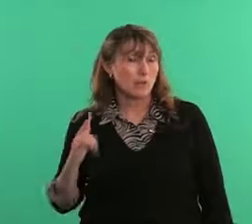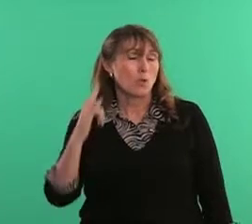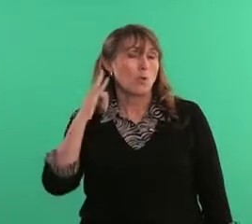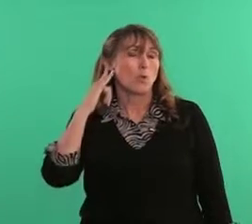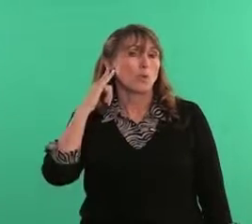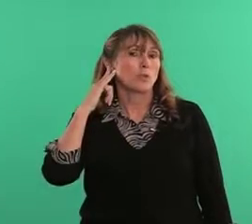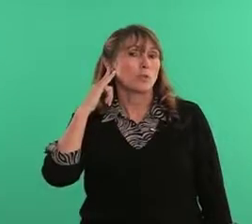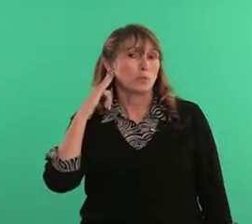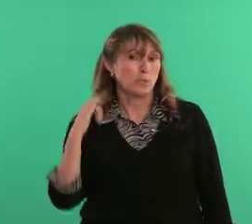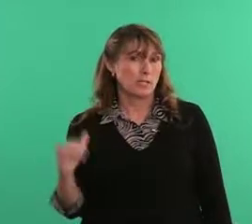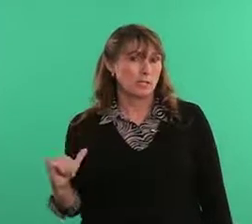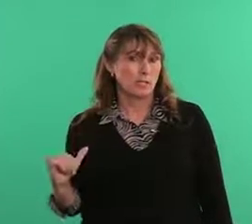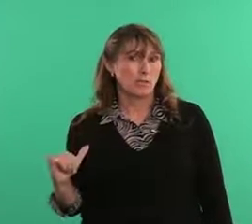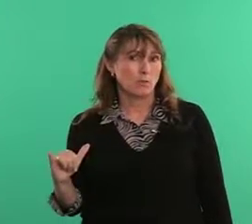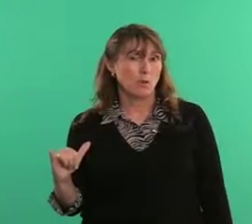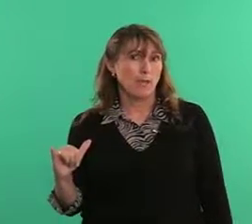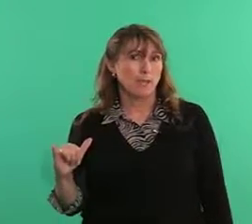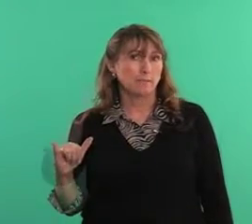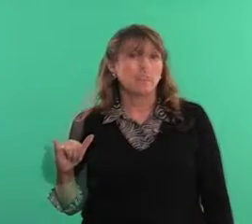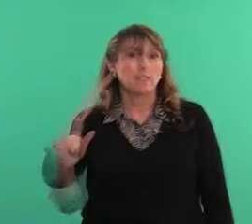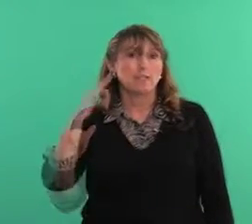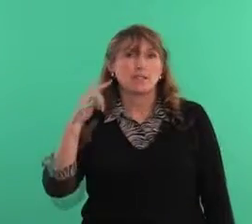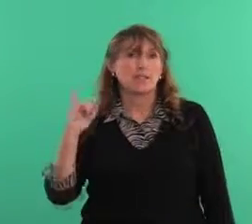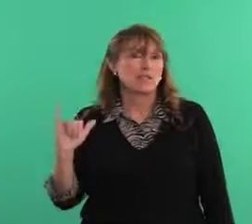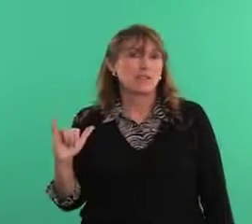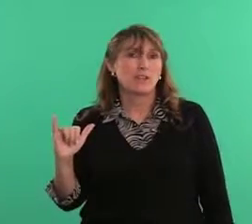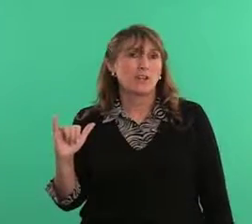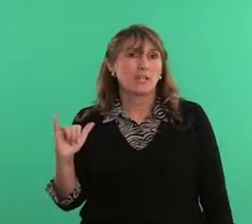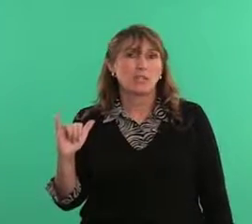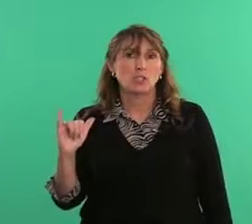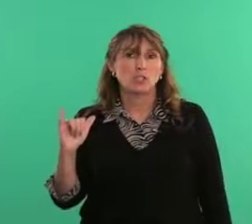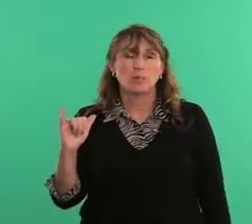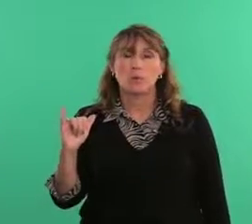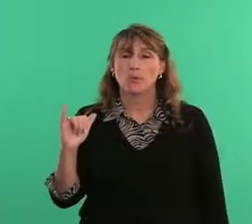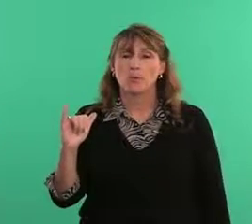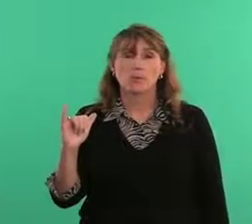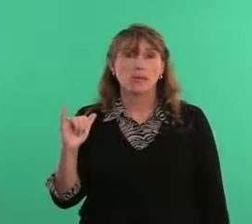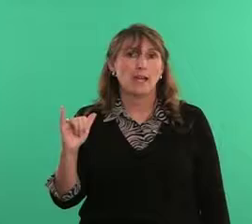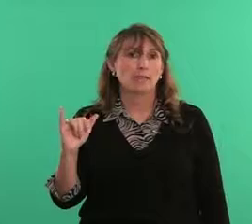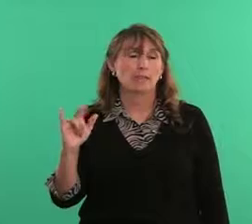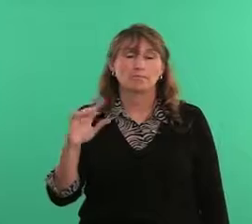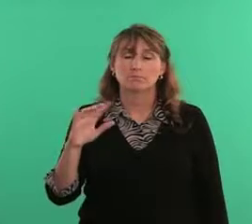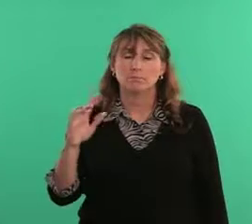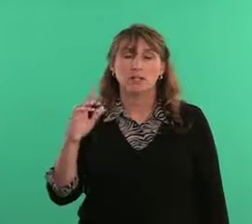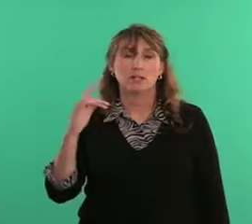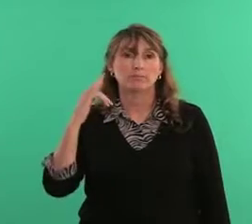or you can bring it down to the Y it's just a variation, both are correct [um]